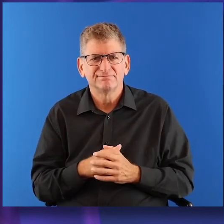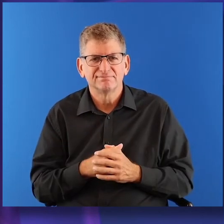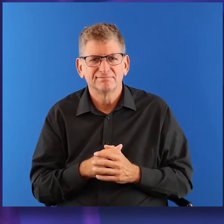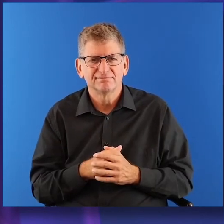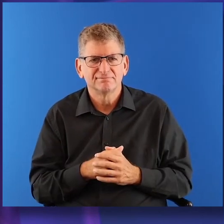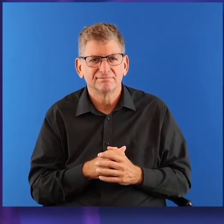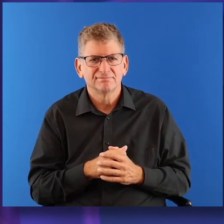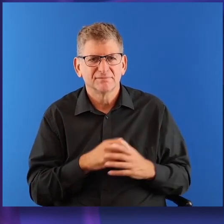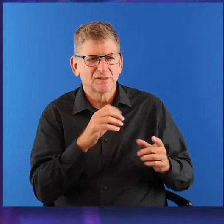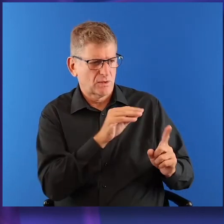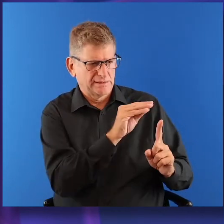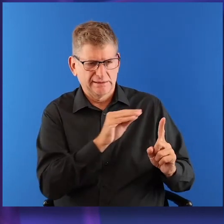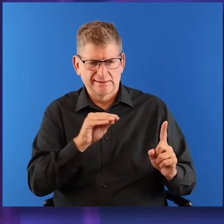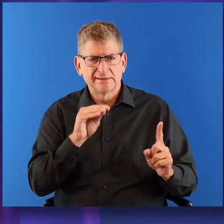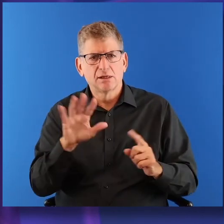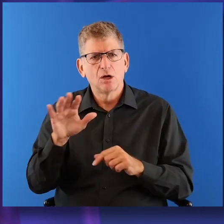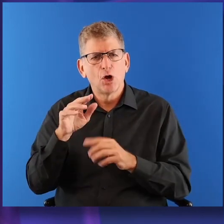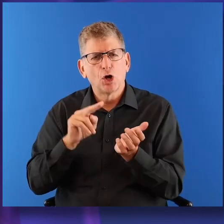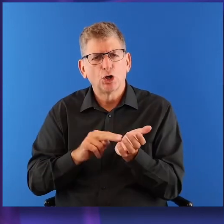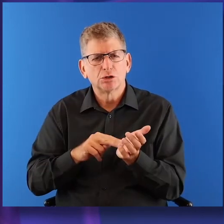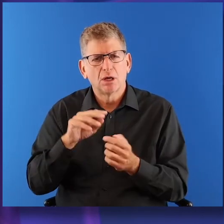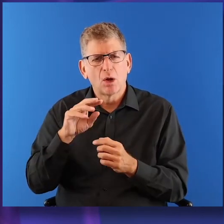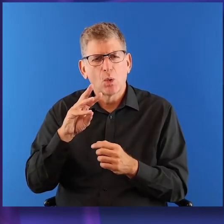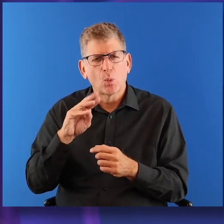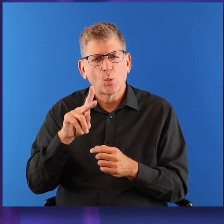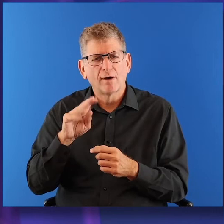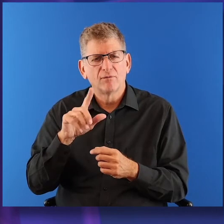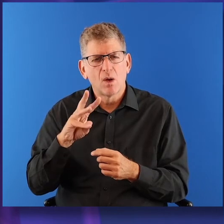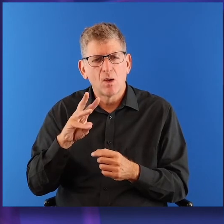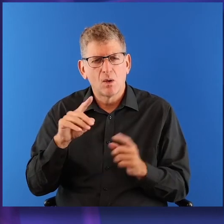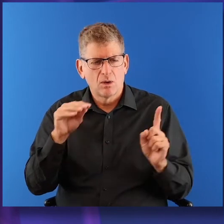the nurse's workflow so that they can take action on it.